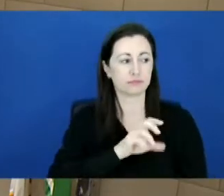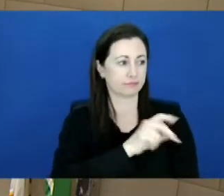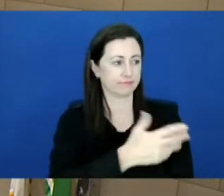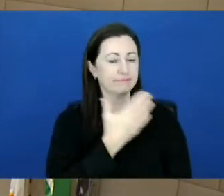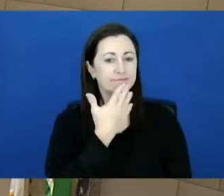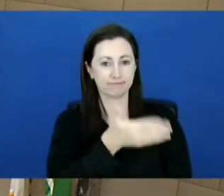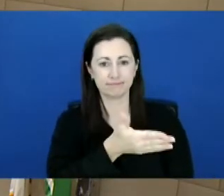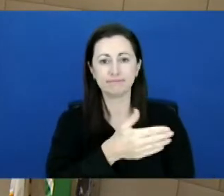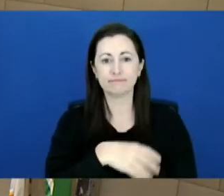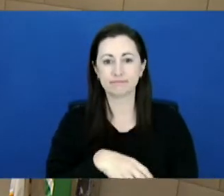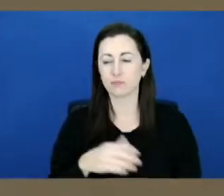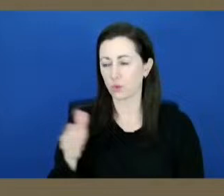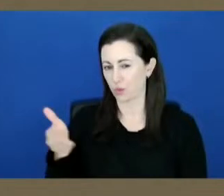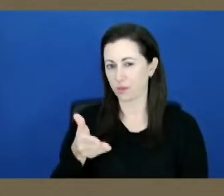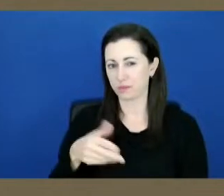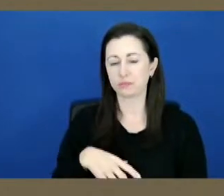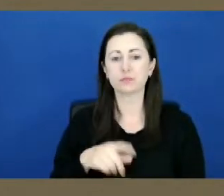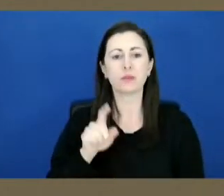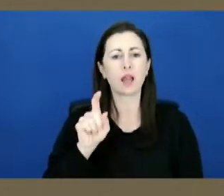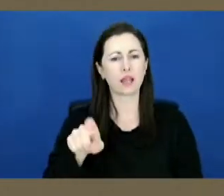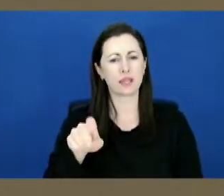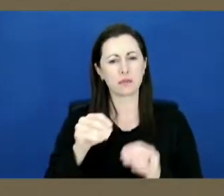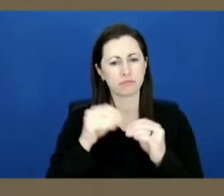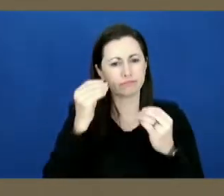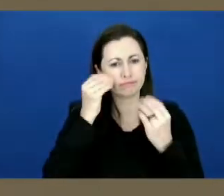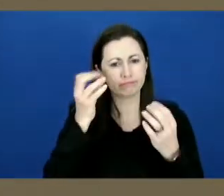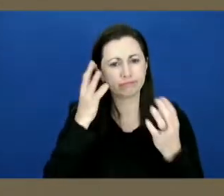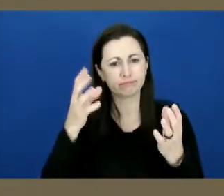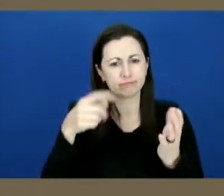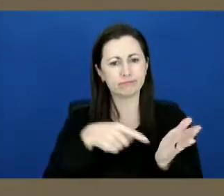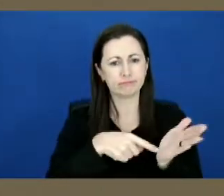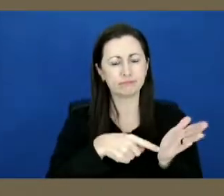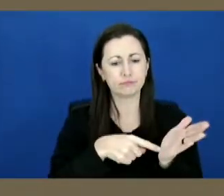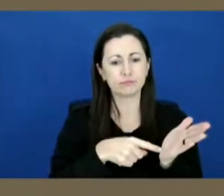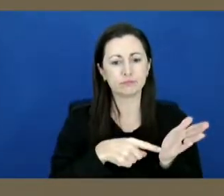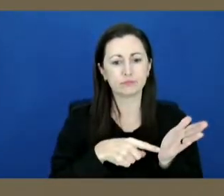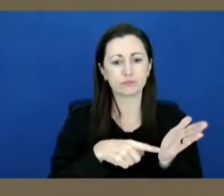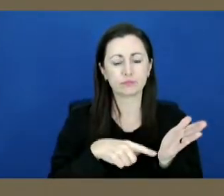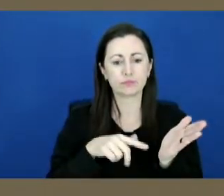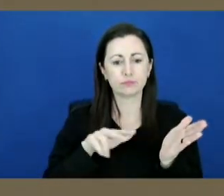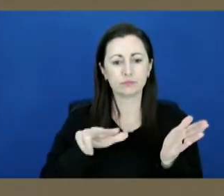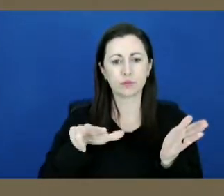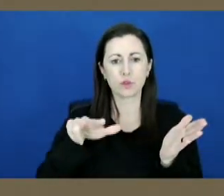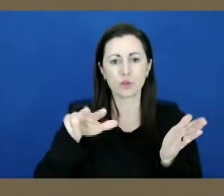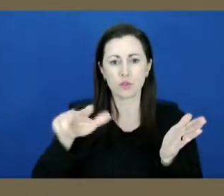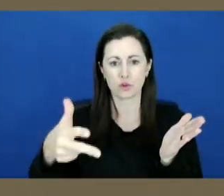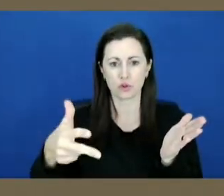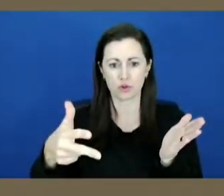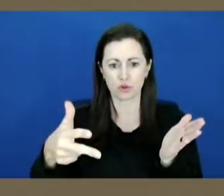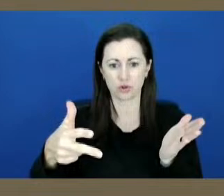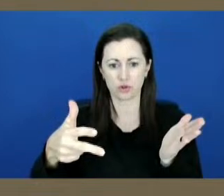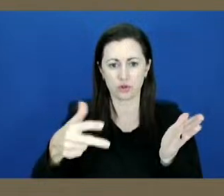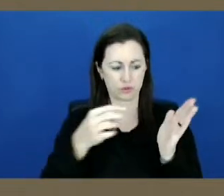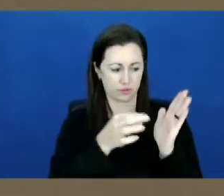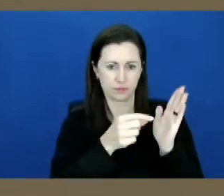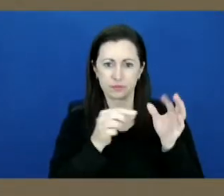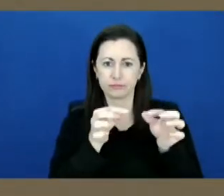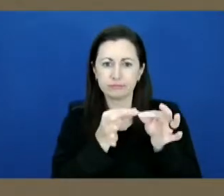WILL YIELD TO MCDOWELL AND I'LL SPE